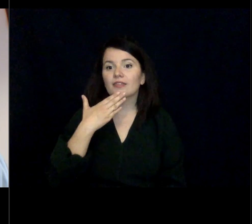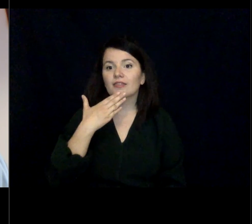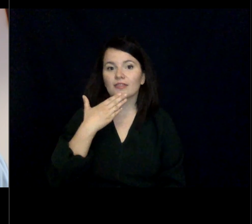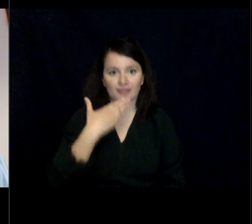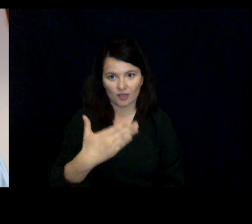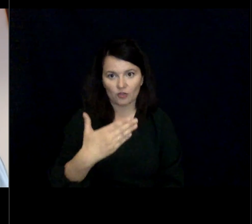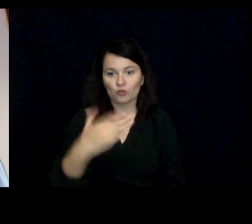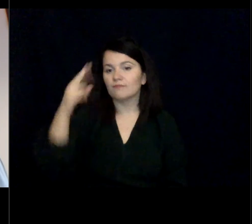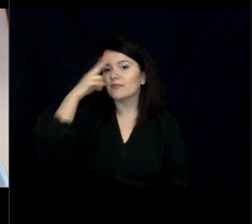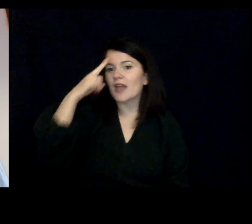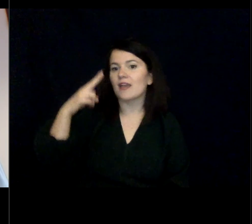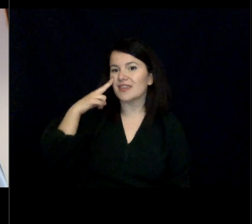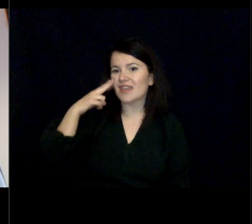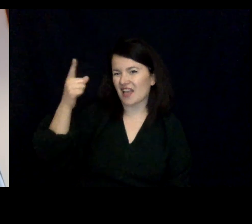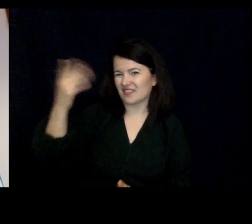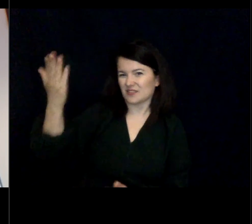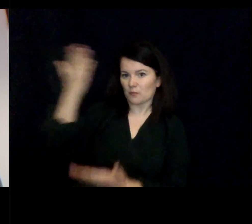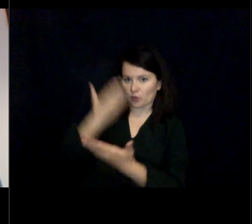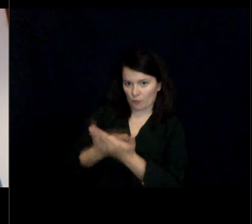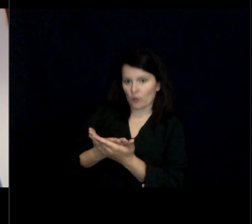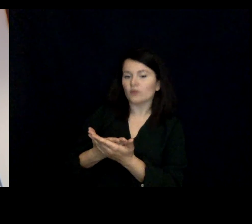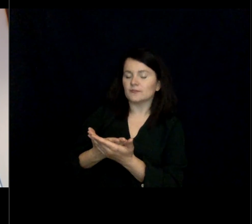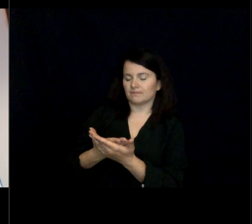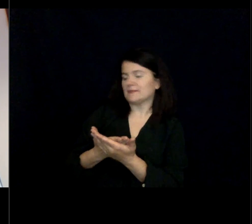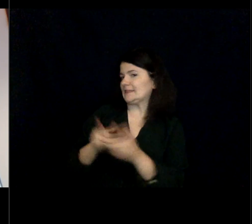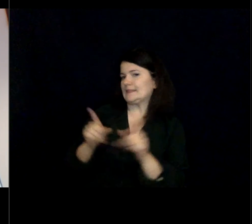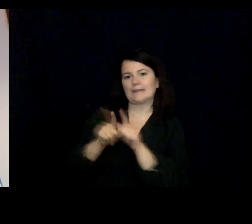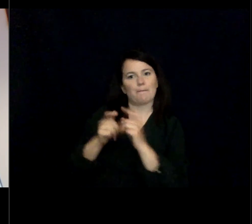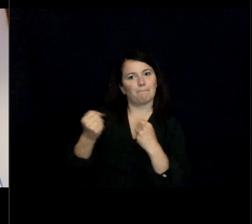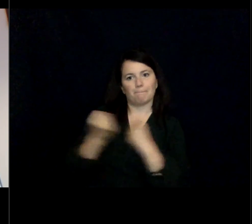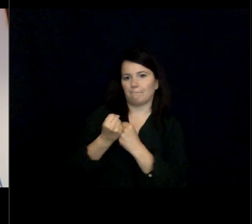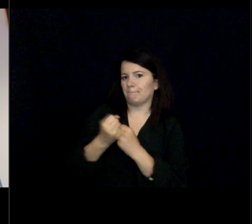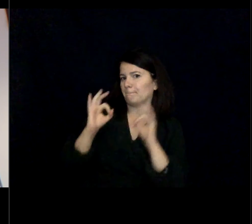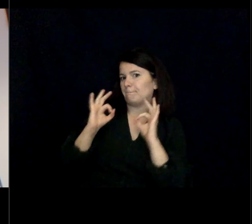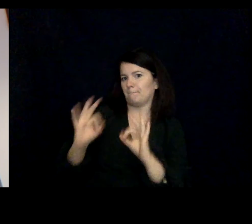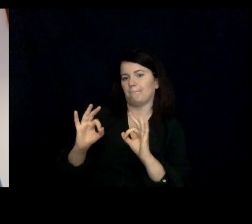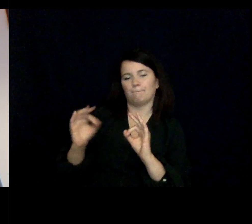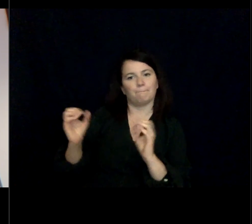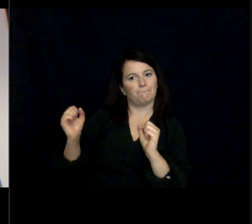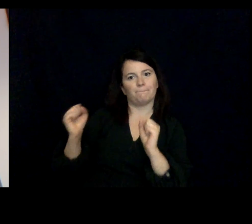The European institutions should come with this clear and strong message.